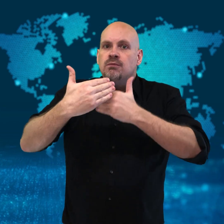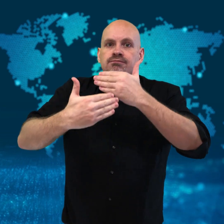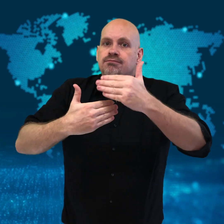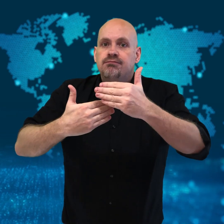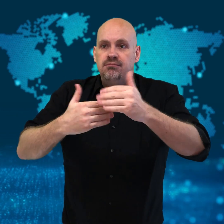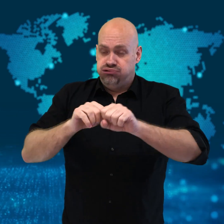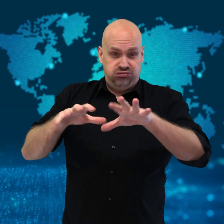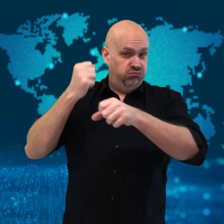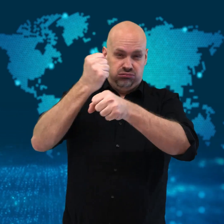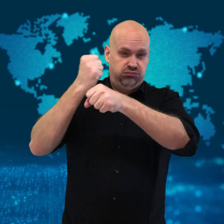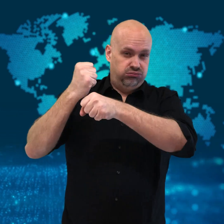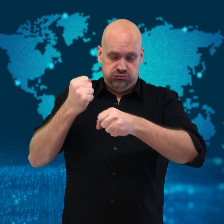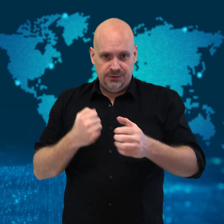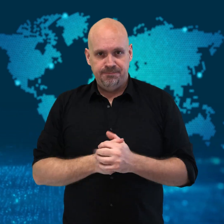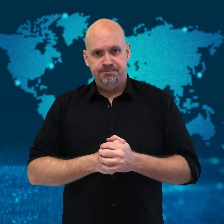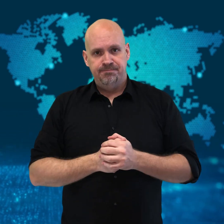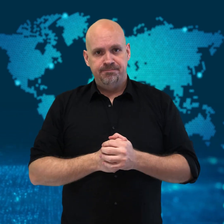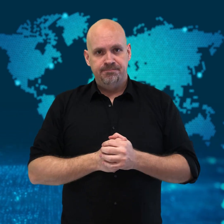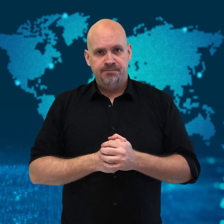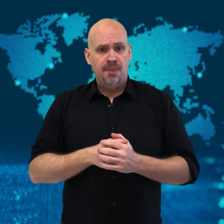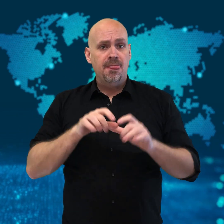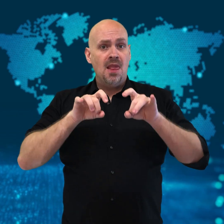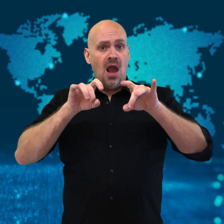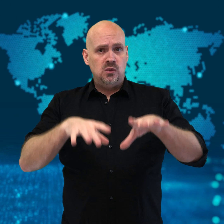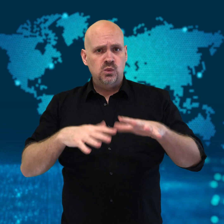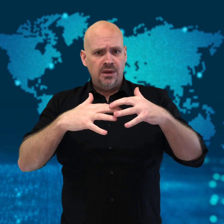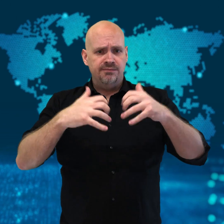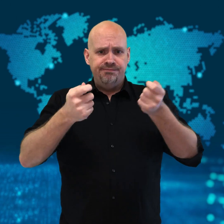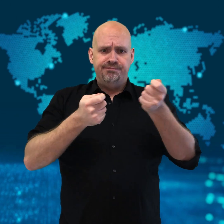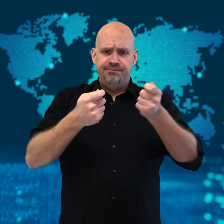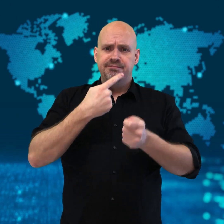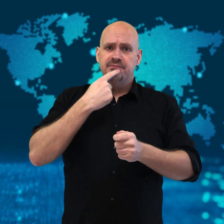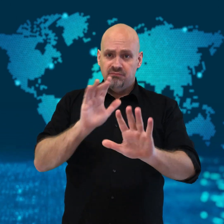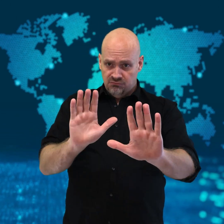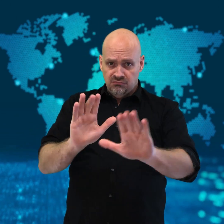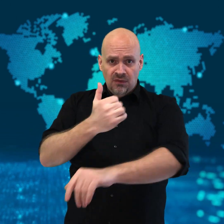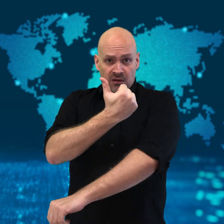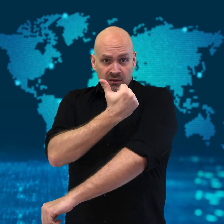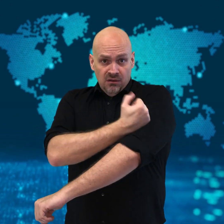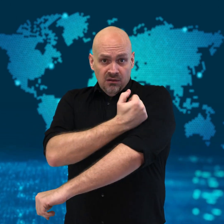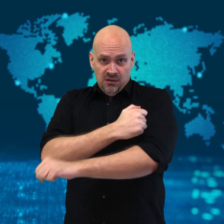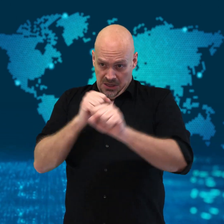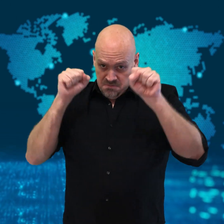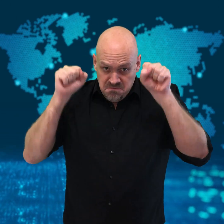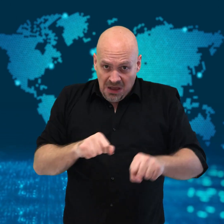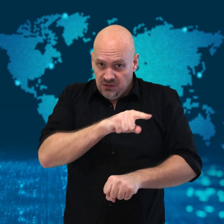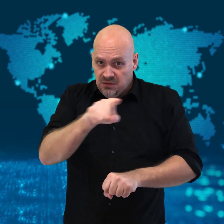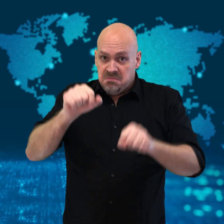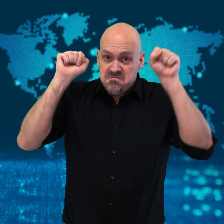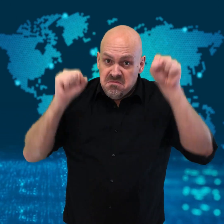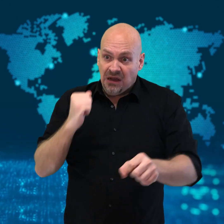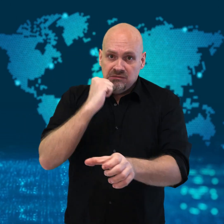Australia has promised that the shots would be free,